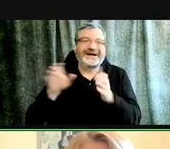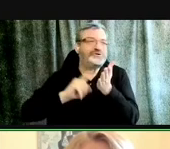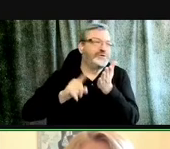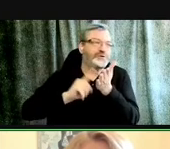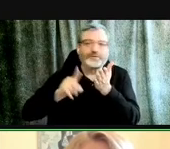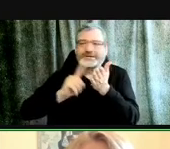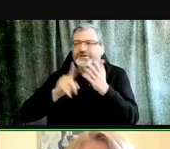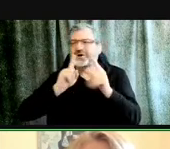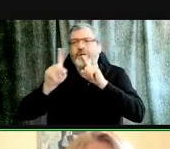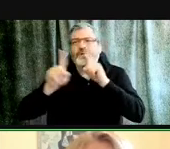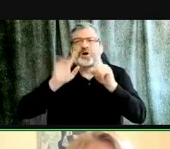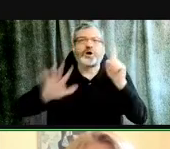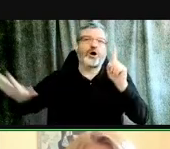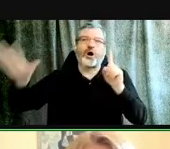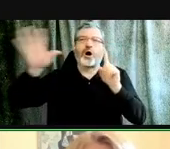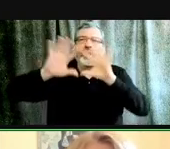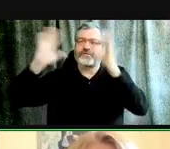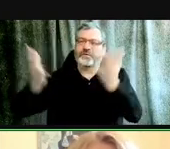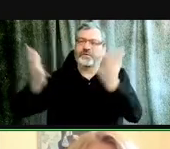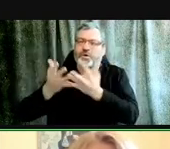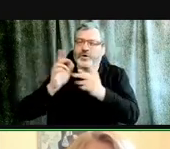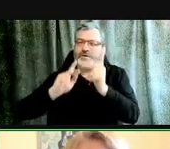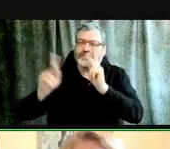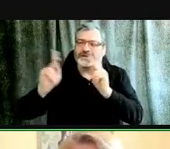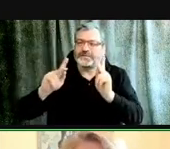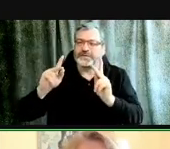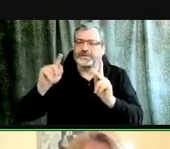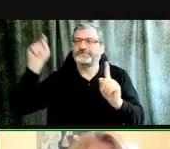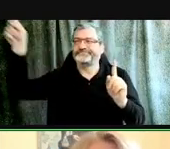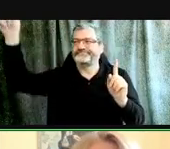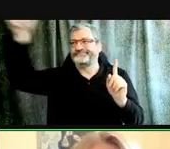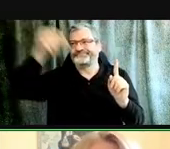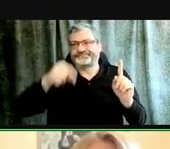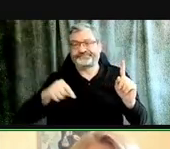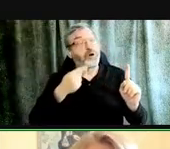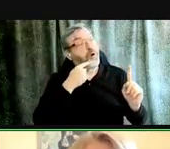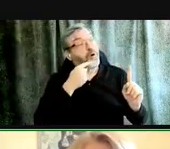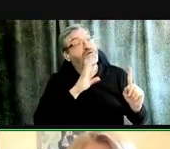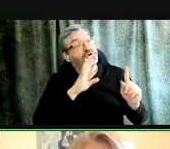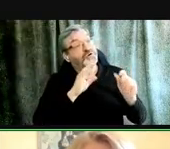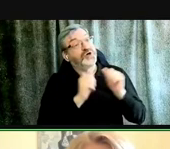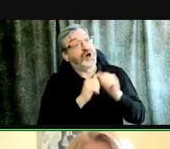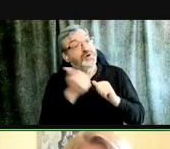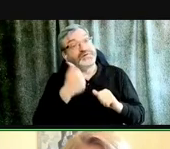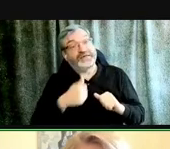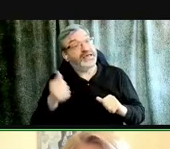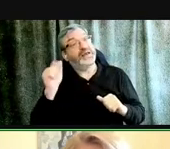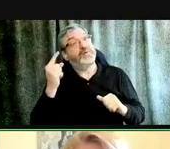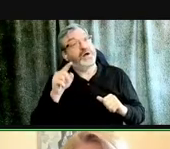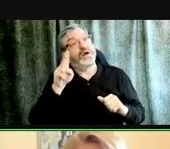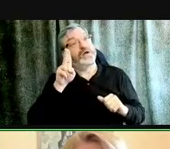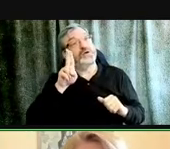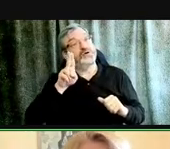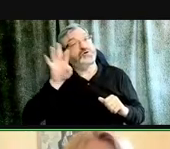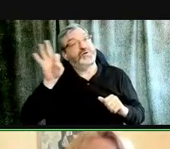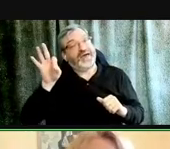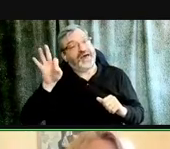the world, inevitably someone would say, well, have you talked to anyone at UF? Because they're doing really wonderful work, and they are.